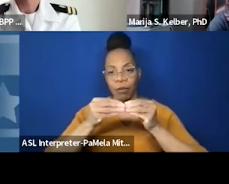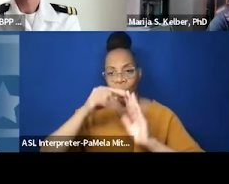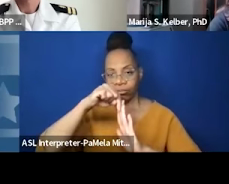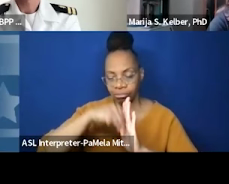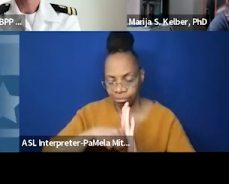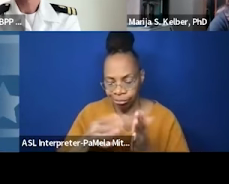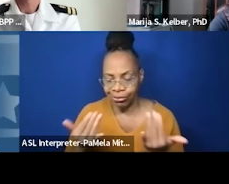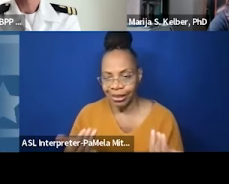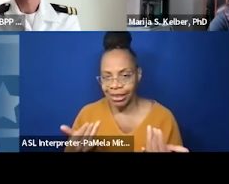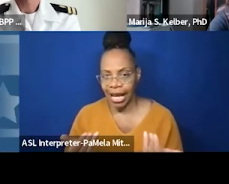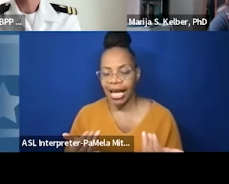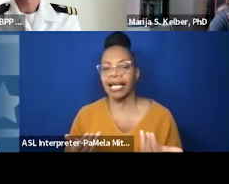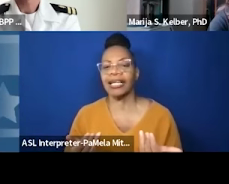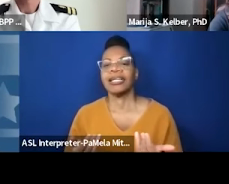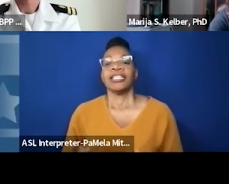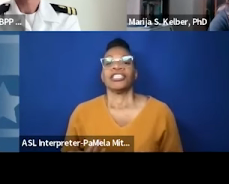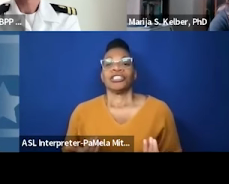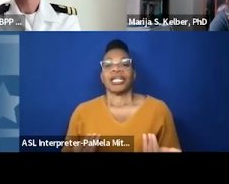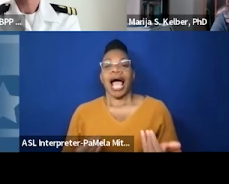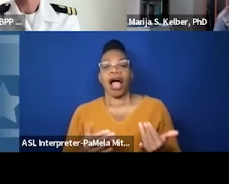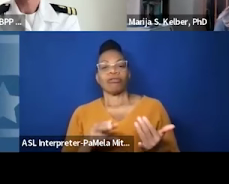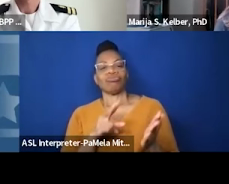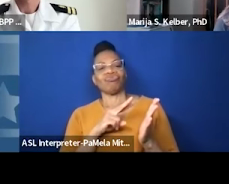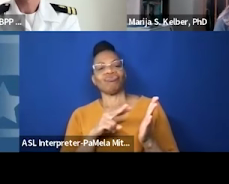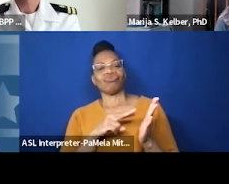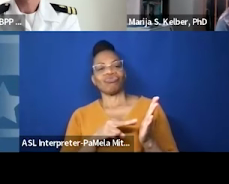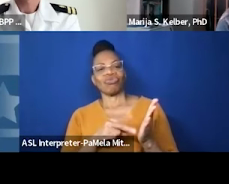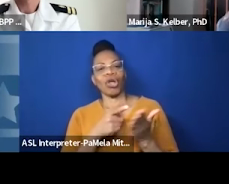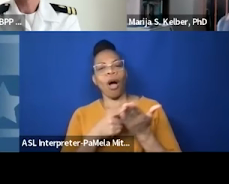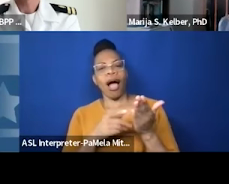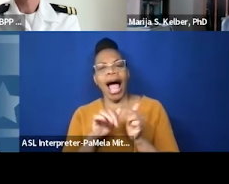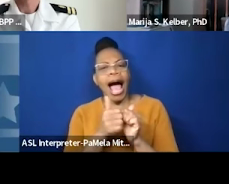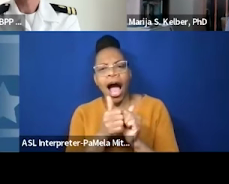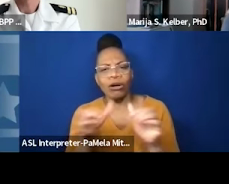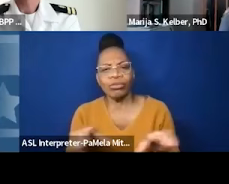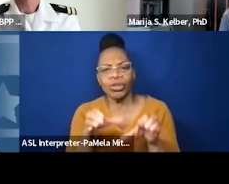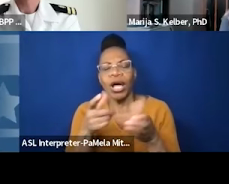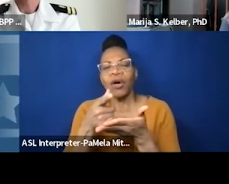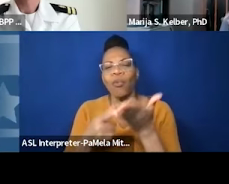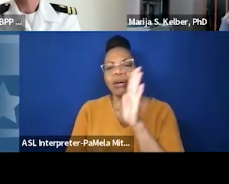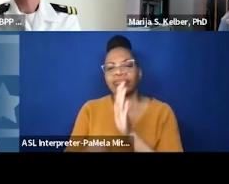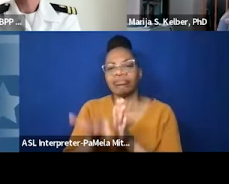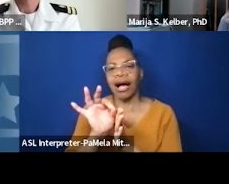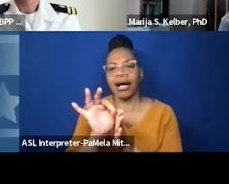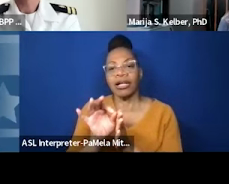So let's take a look at how we did this and what we found. Okay, so these were our research questions